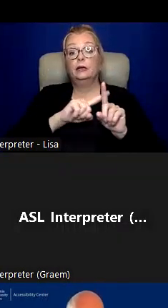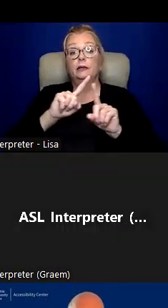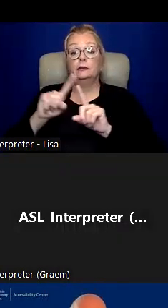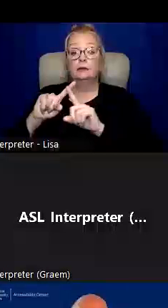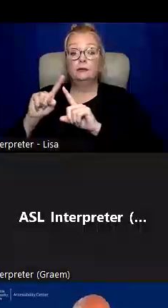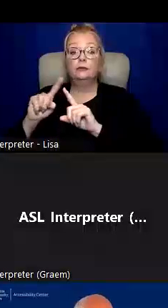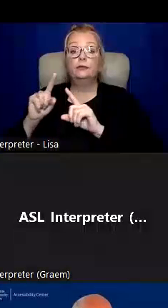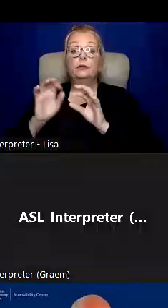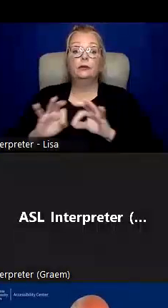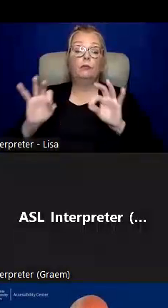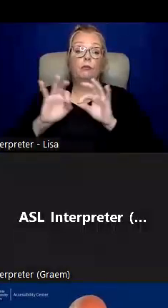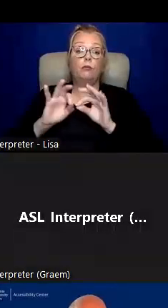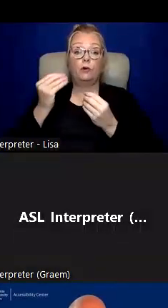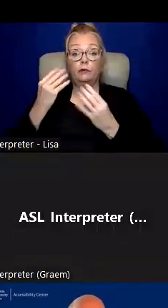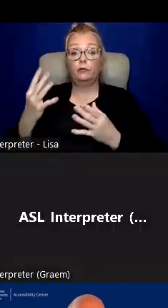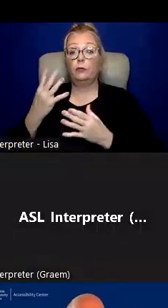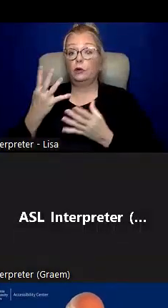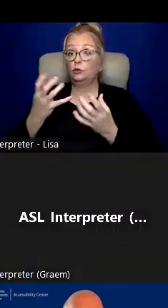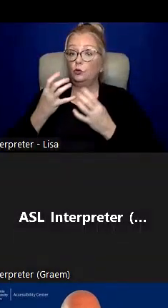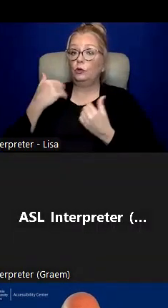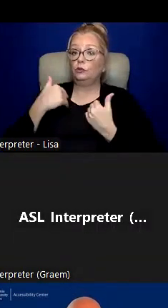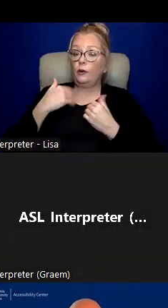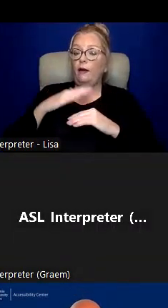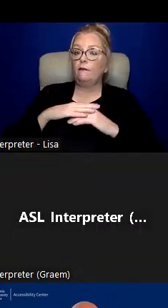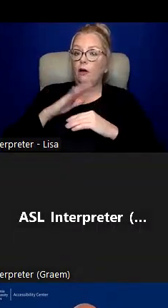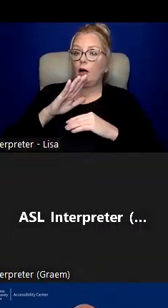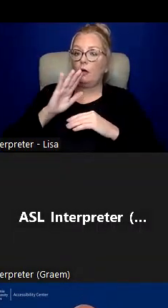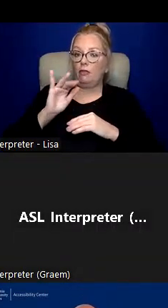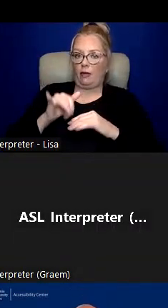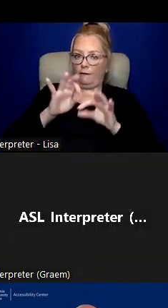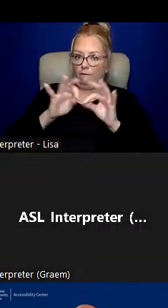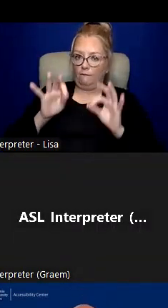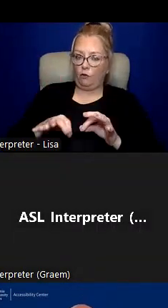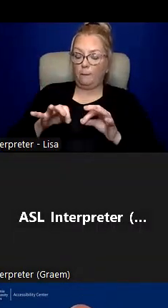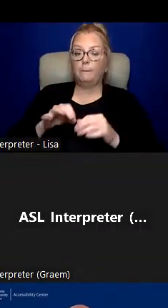that you would want to have on such a form. So in this case, that includes information